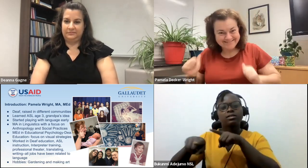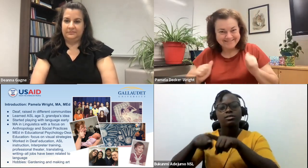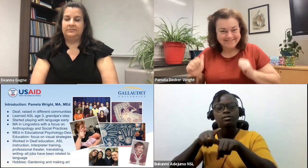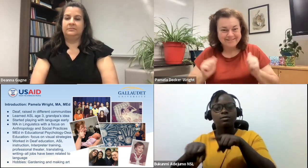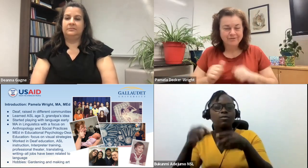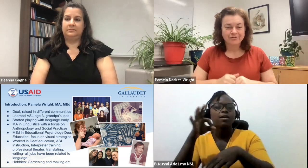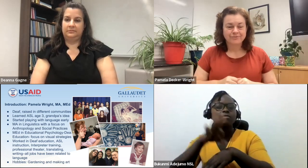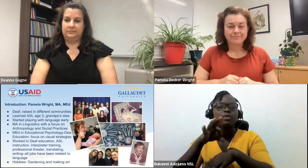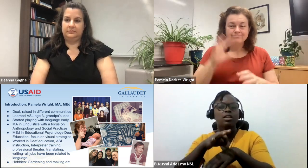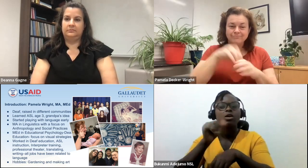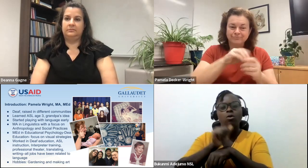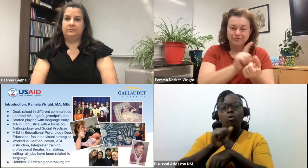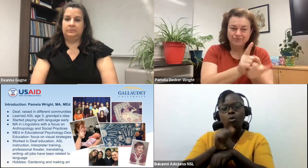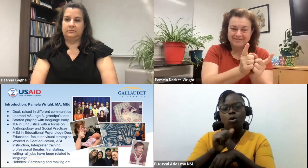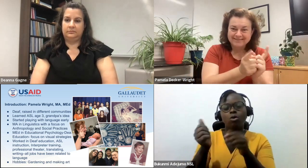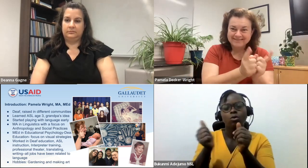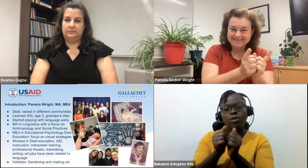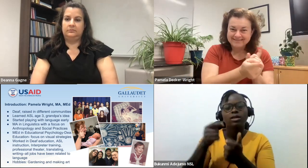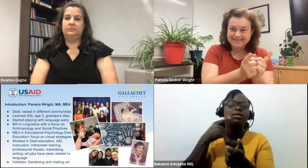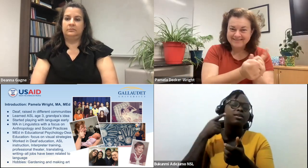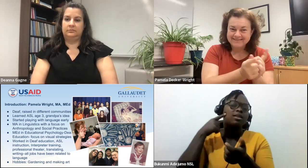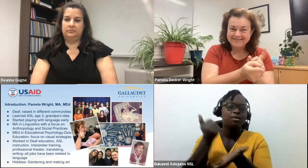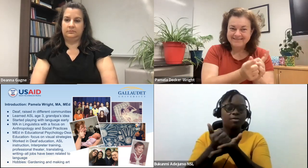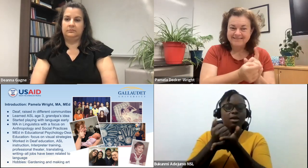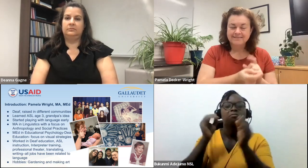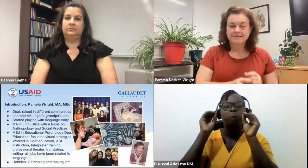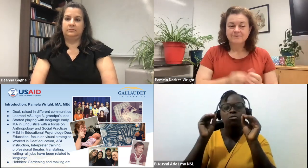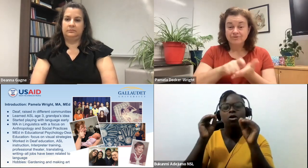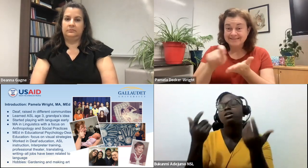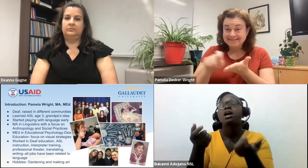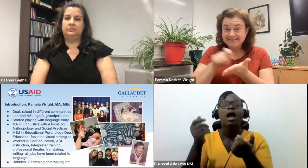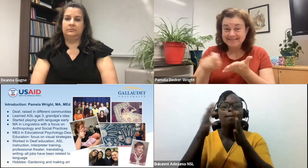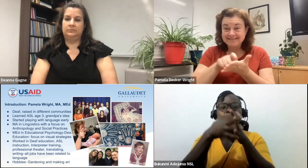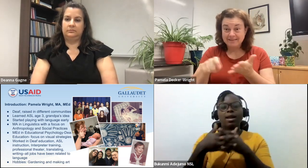I've been involved with theater with translation, project and work.